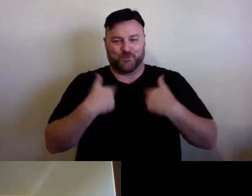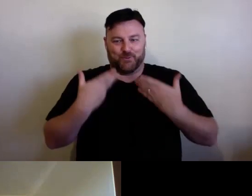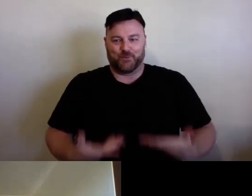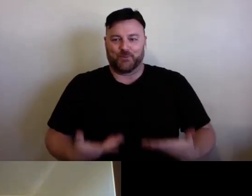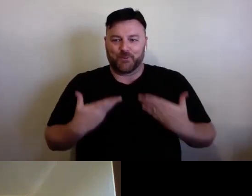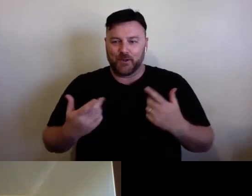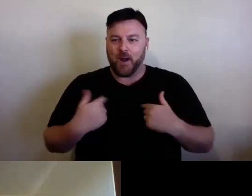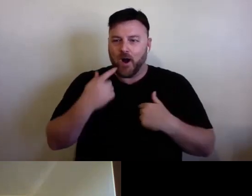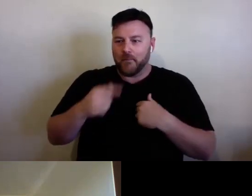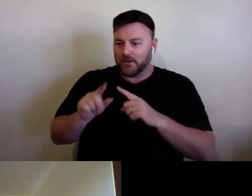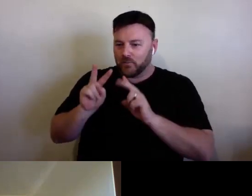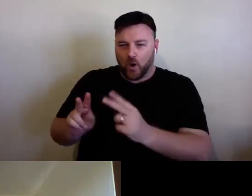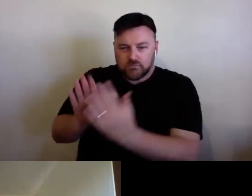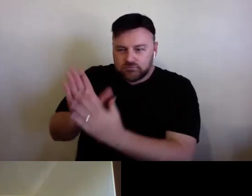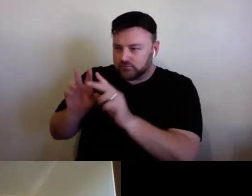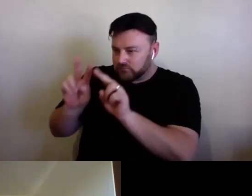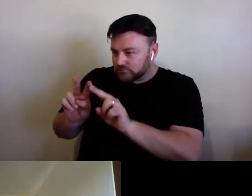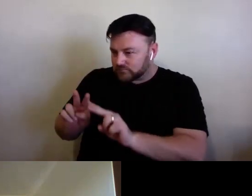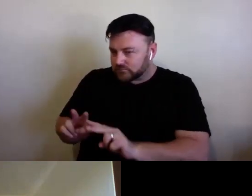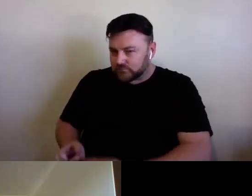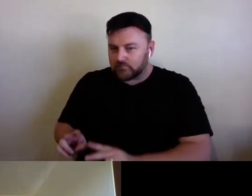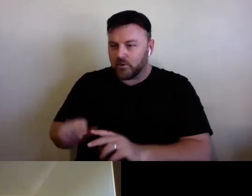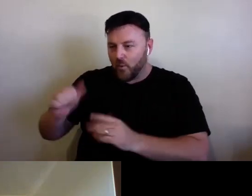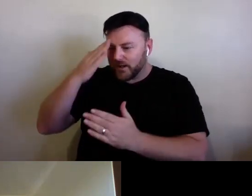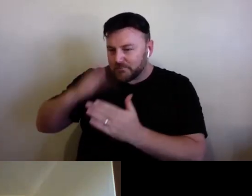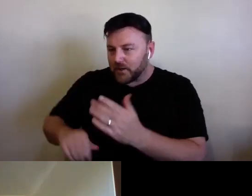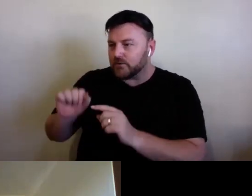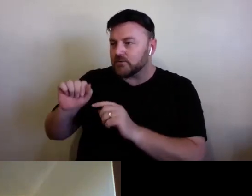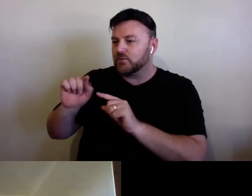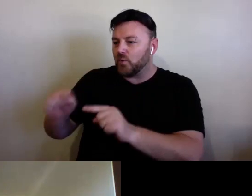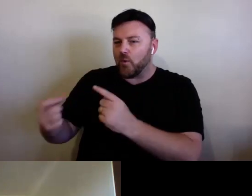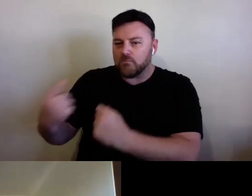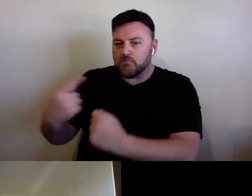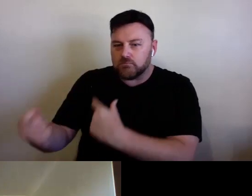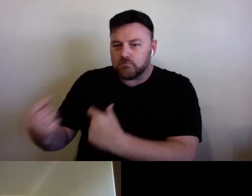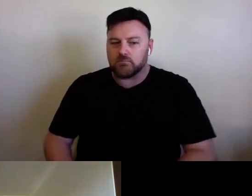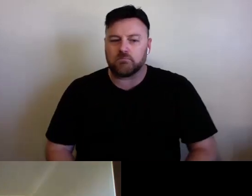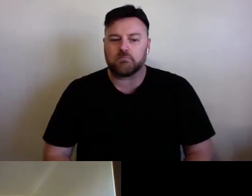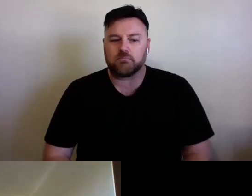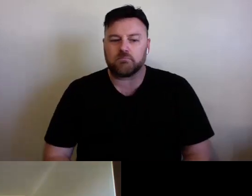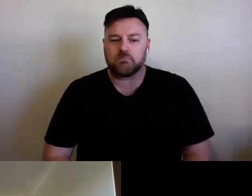recommendations and experiences. Brendon Joyce mentioned that they're